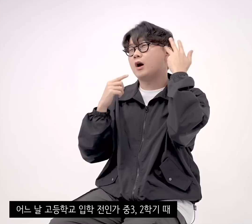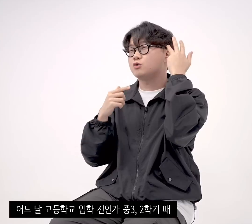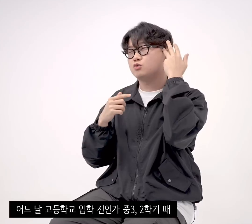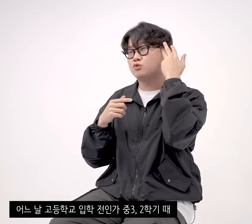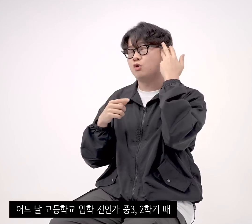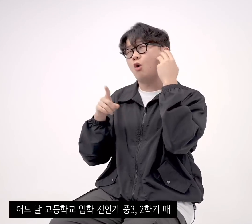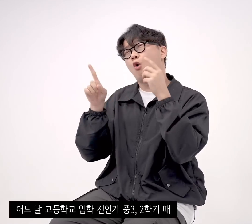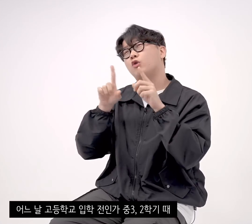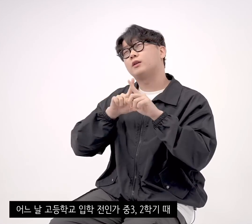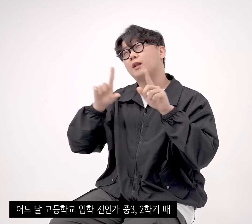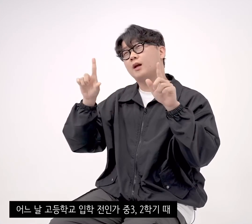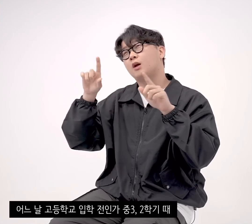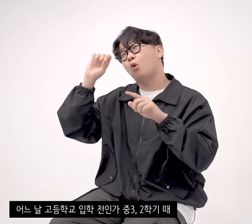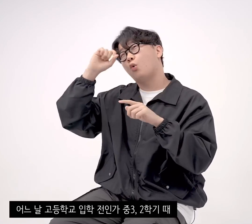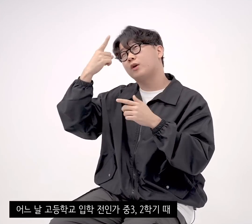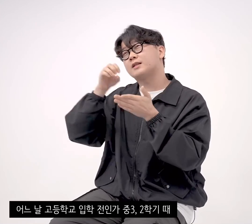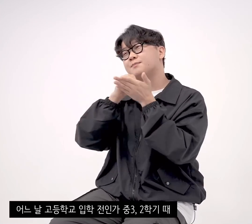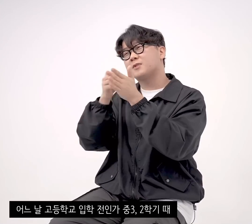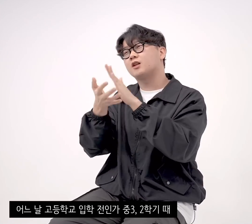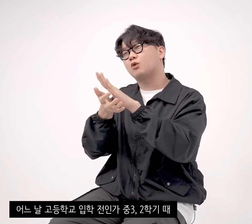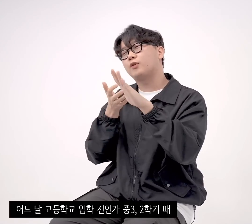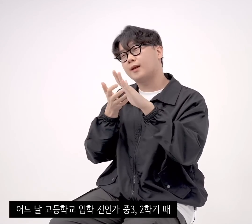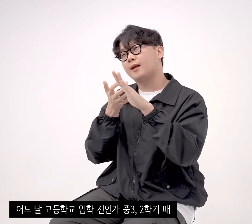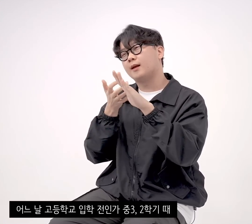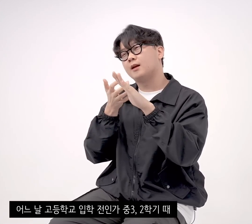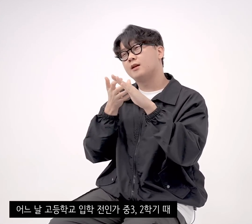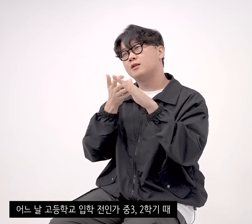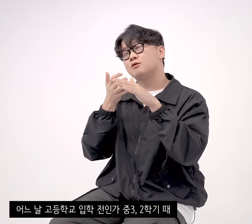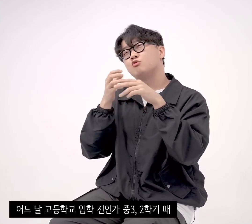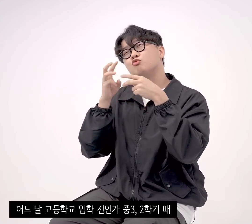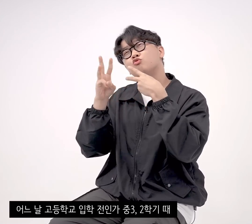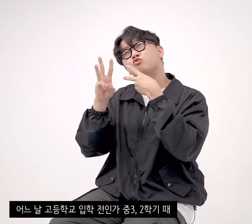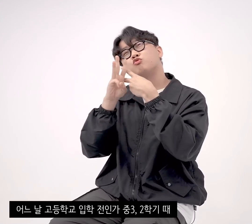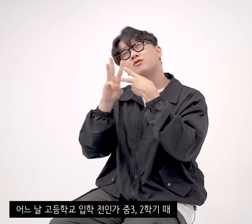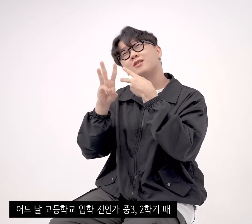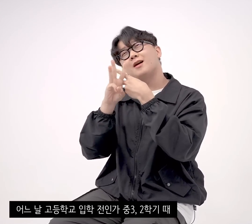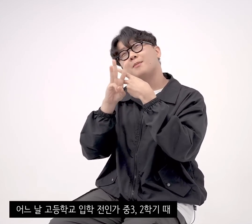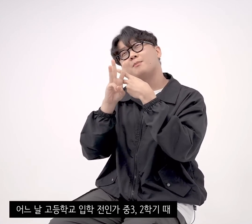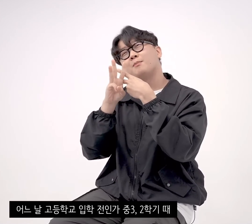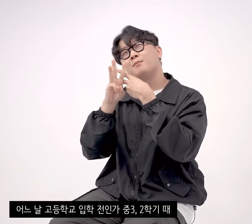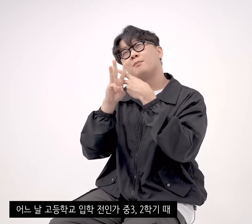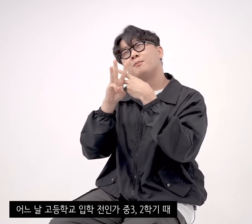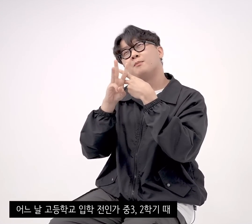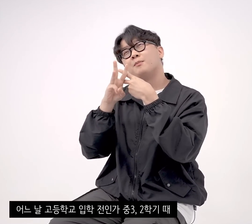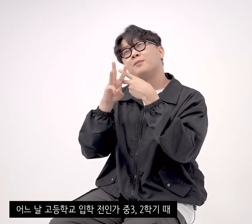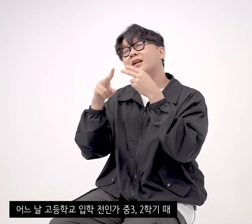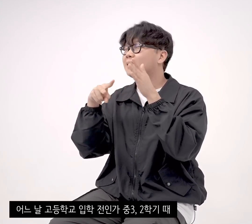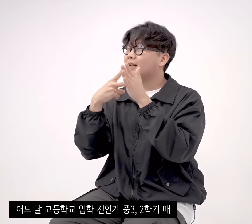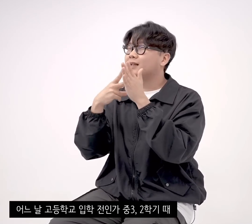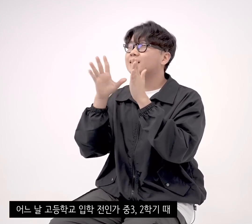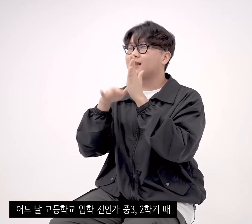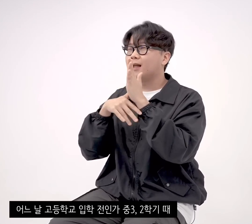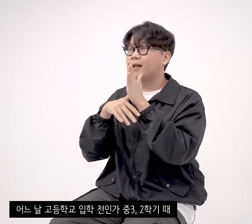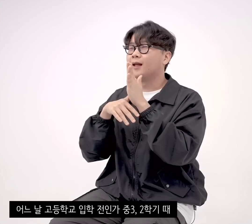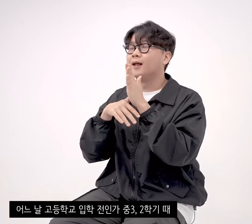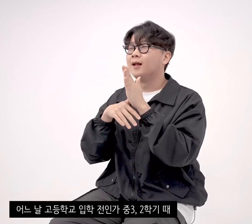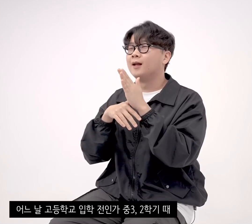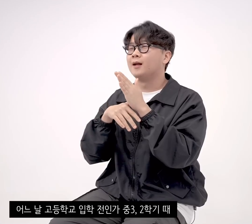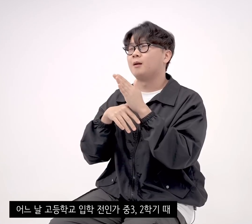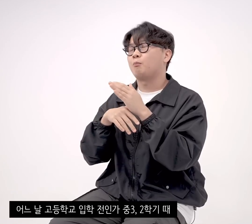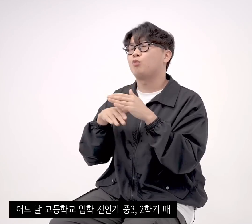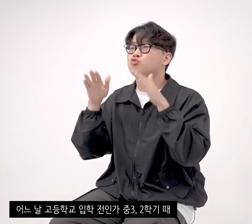one day, before I entered high school or during my third or second semester of middle school,